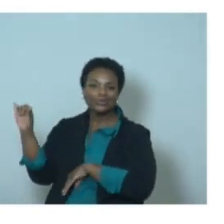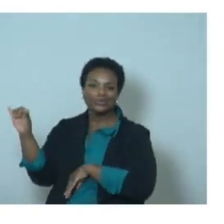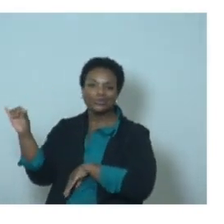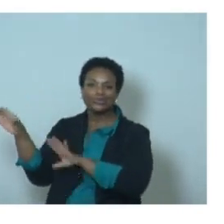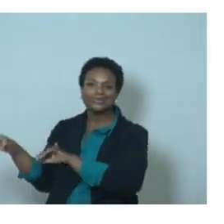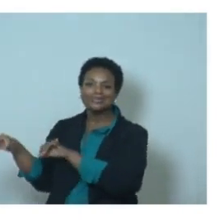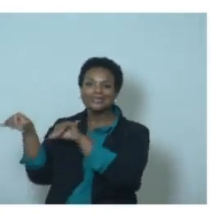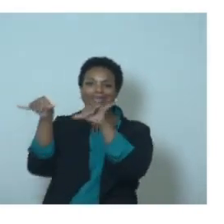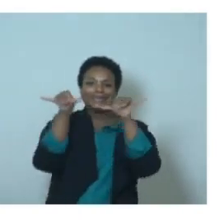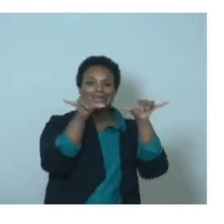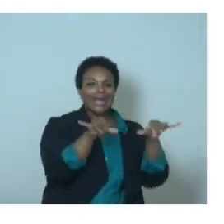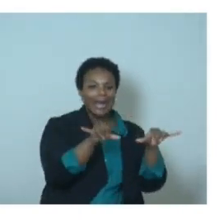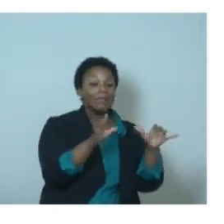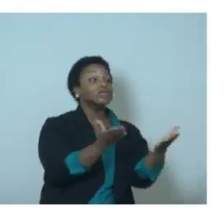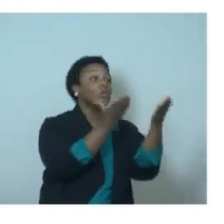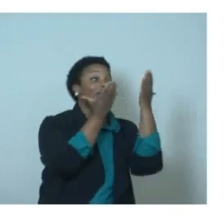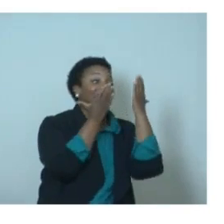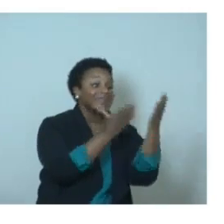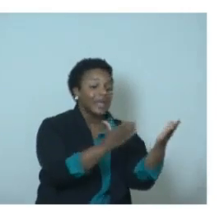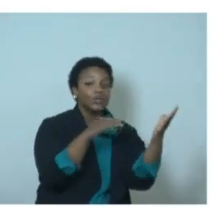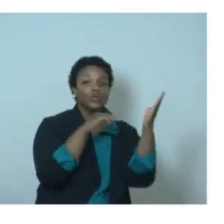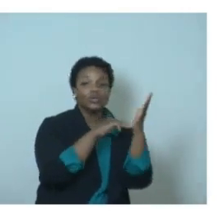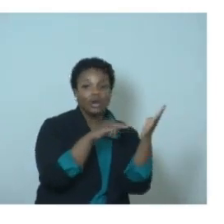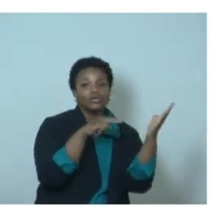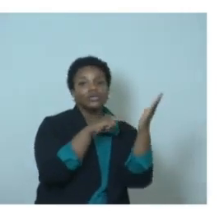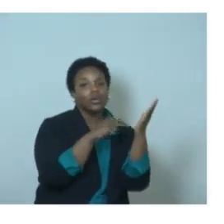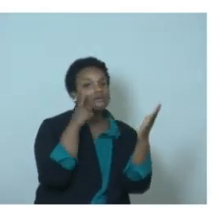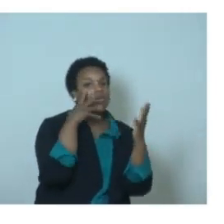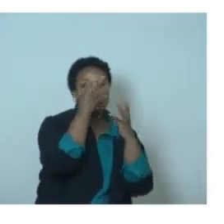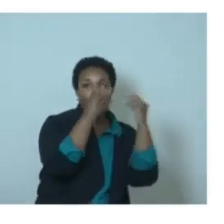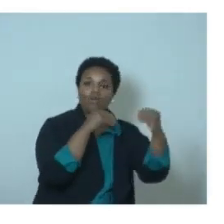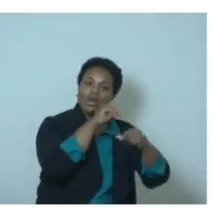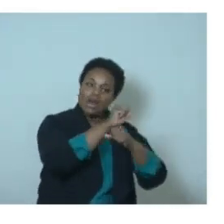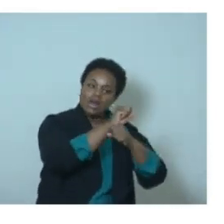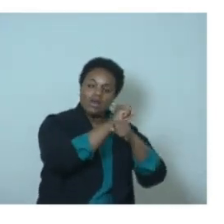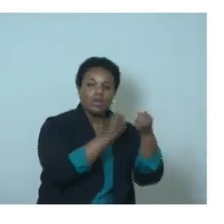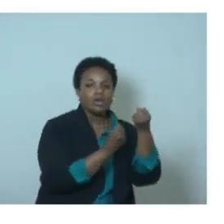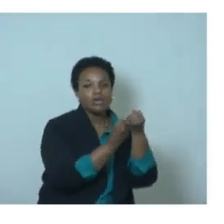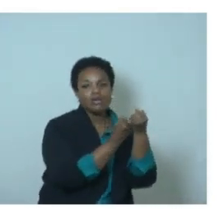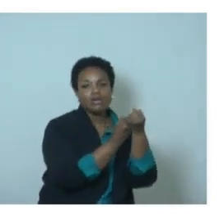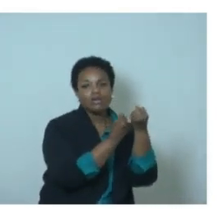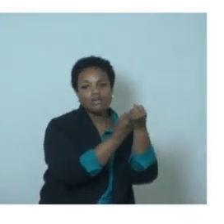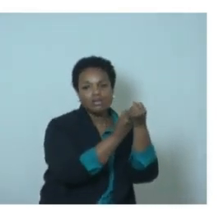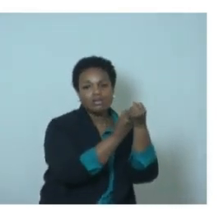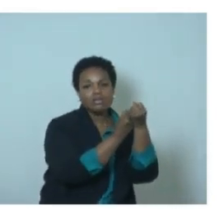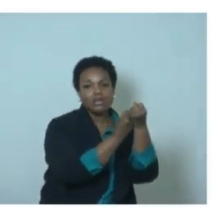SO THIS IS A RELATIVE THING. WE APPRECIATE THE HEALTH CARE WORKERS BEING ON THE FRONTLINE AND HEALTH CARE WORKER.